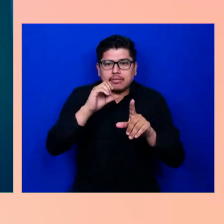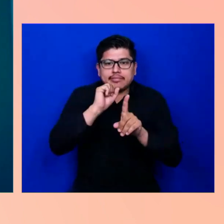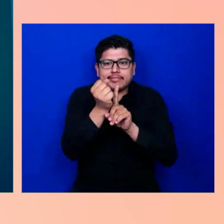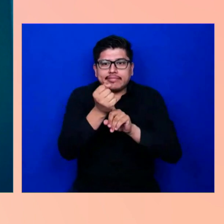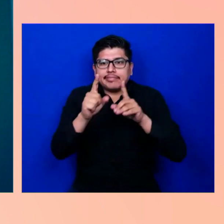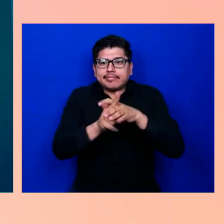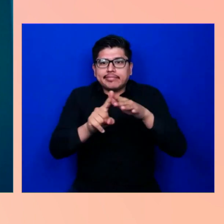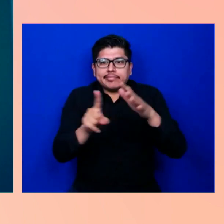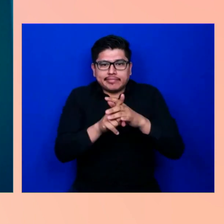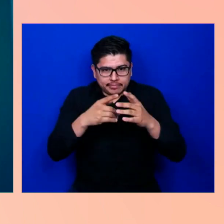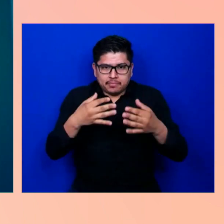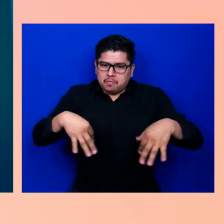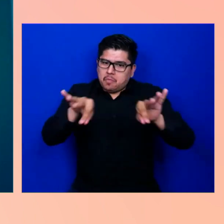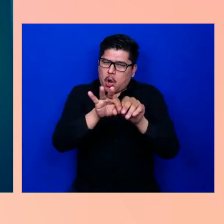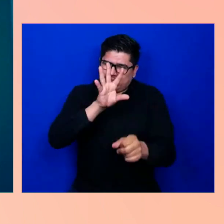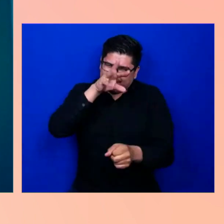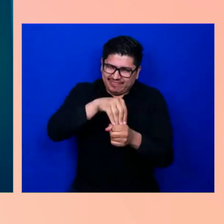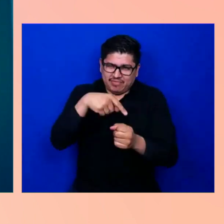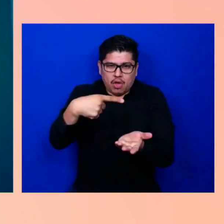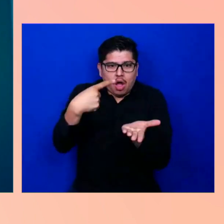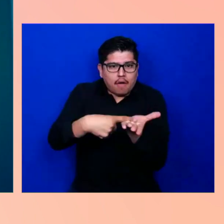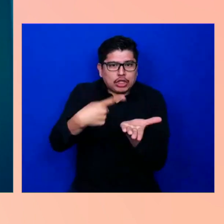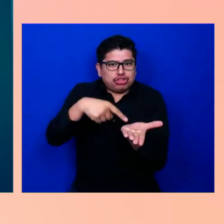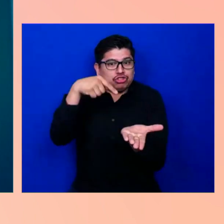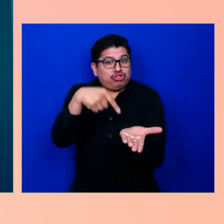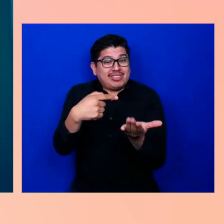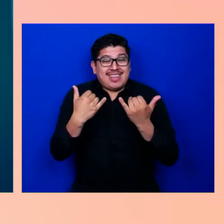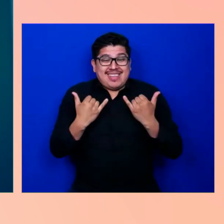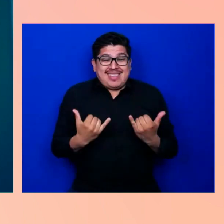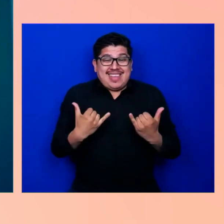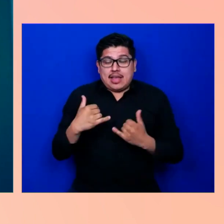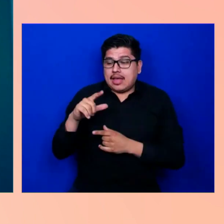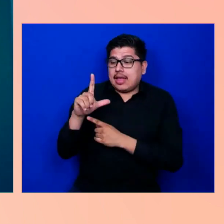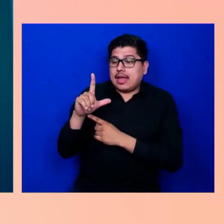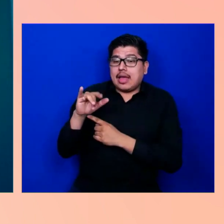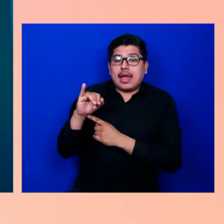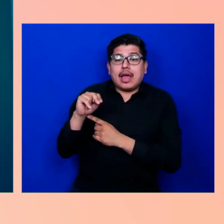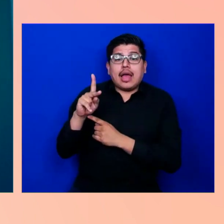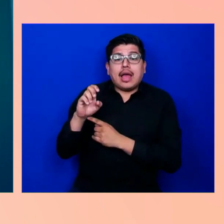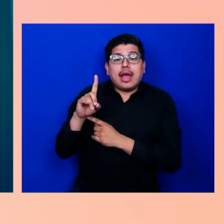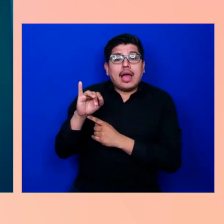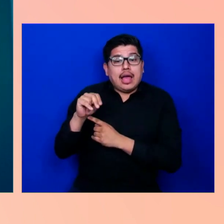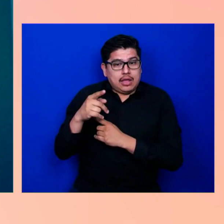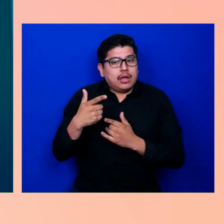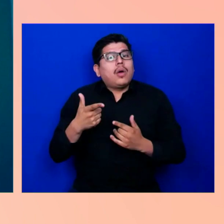Now, at LinkedIn today, we're already using Azure Cognitive Services to adjust